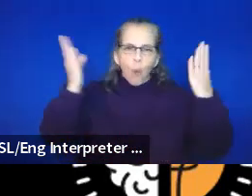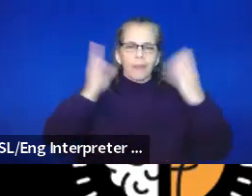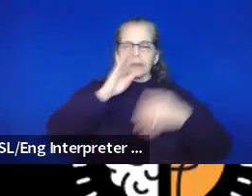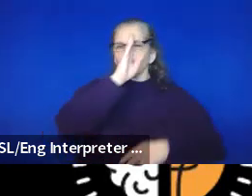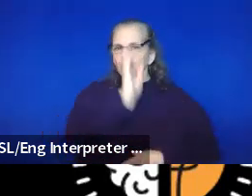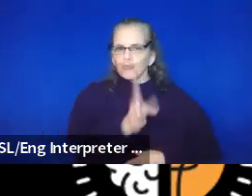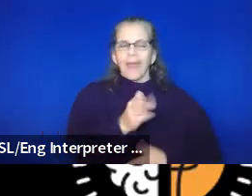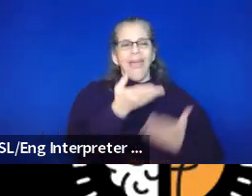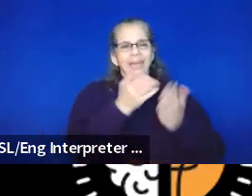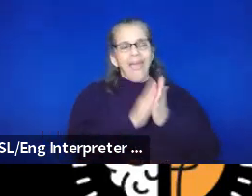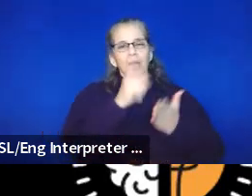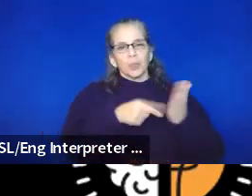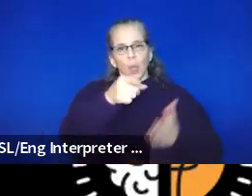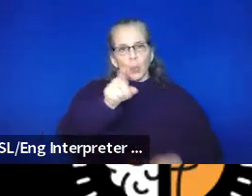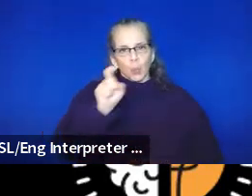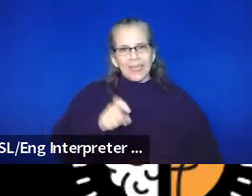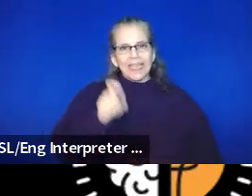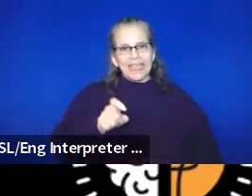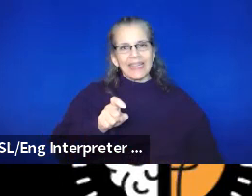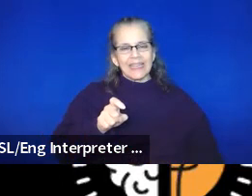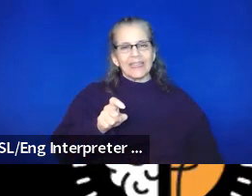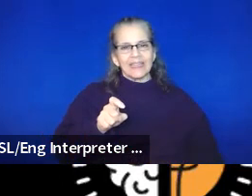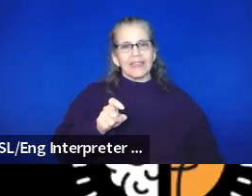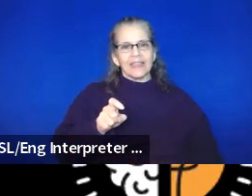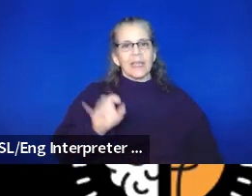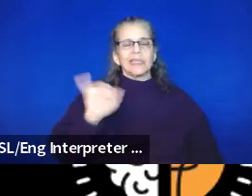And treat your hearing loss as a back seat passenger. [Pause].